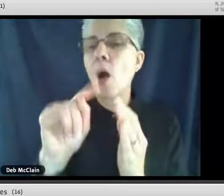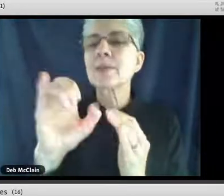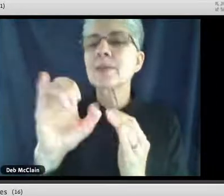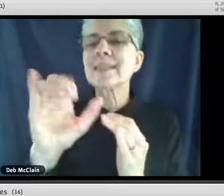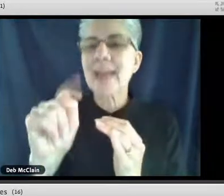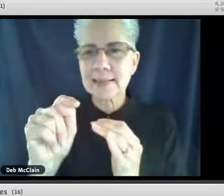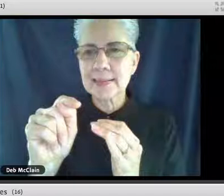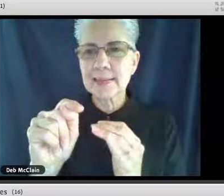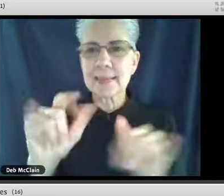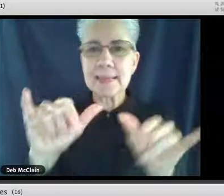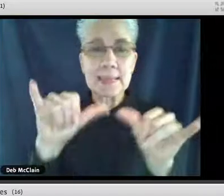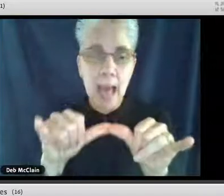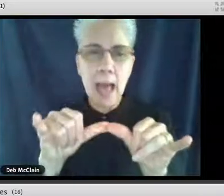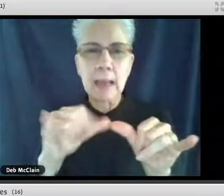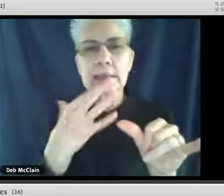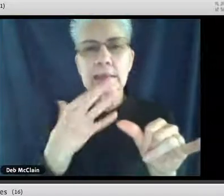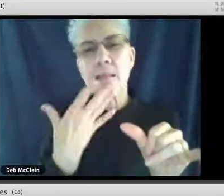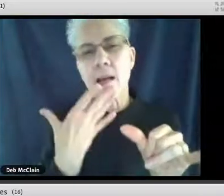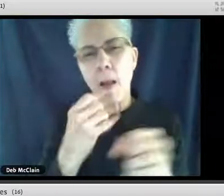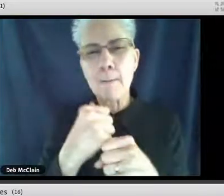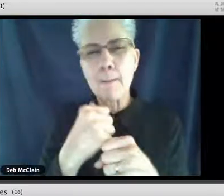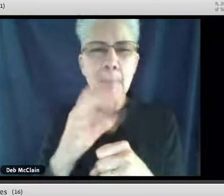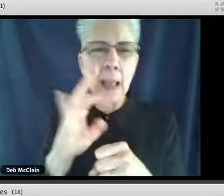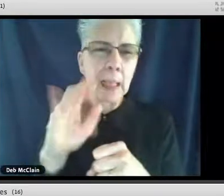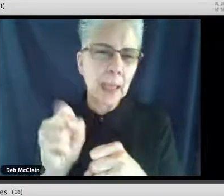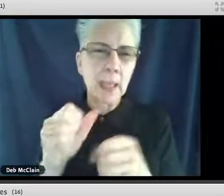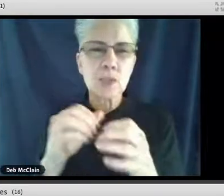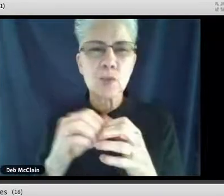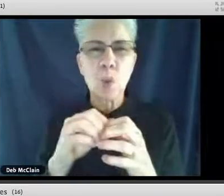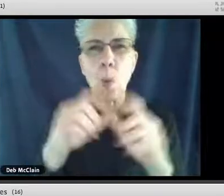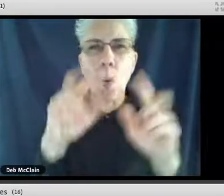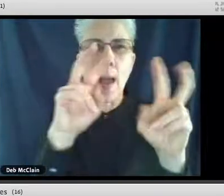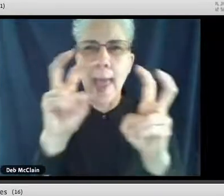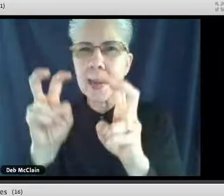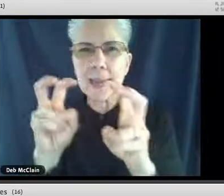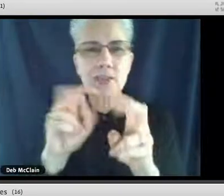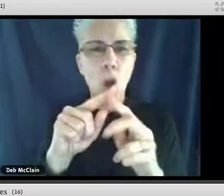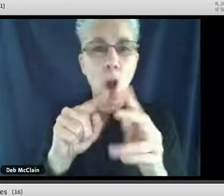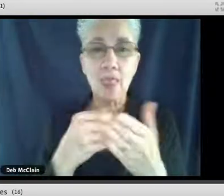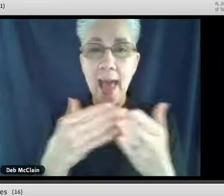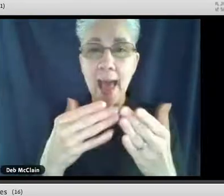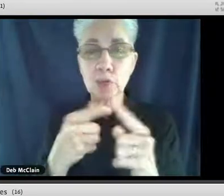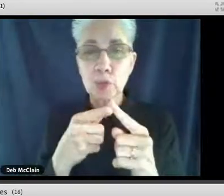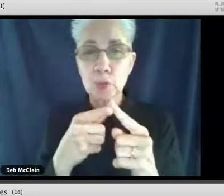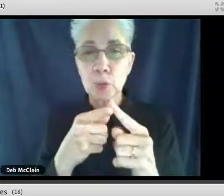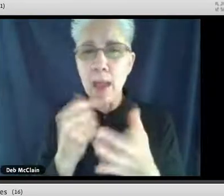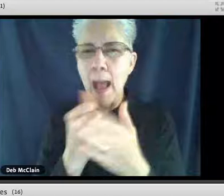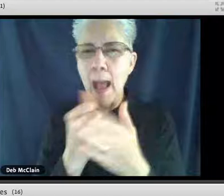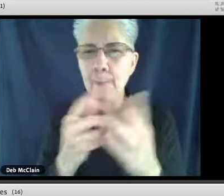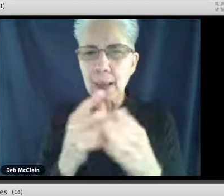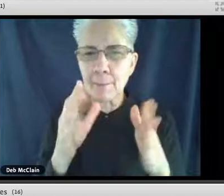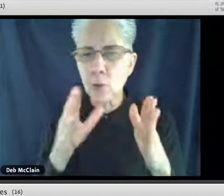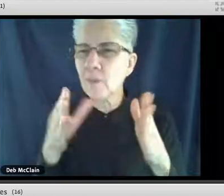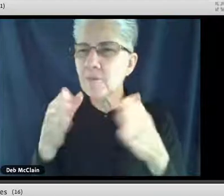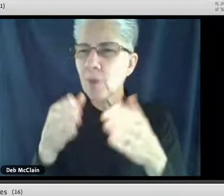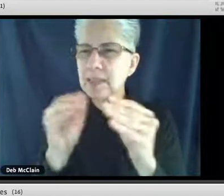I can format links. I can use headings. I can do all of that kind of stuff to get people to not do this if I wanted to make them not do this,